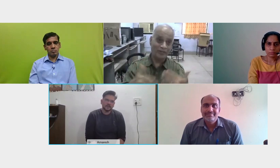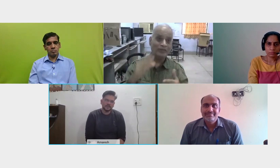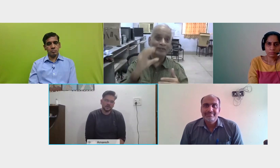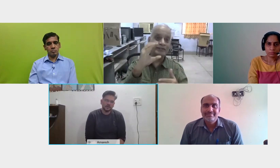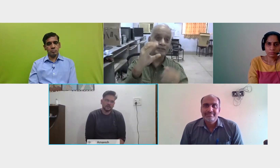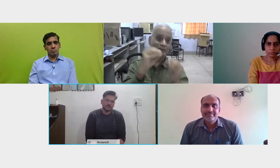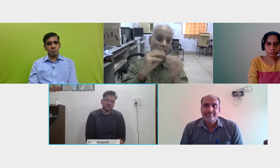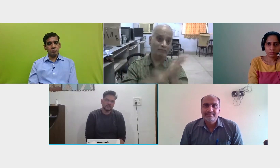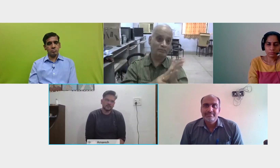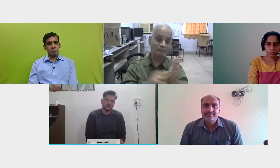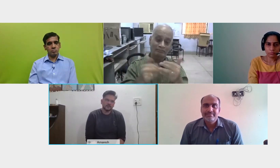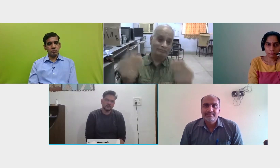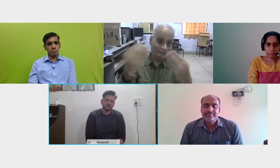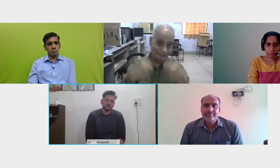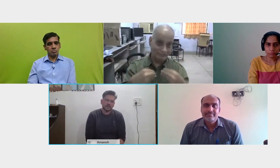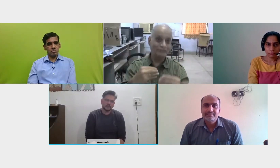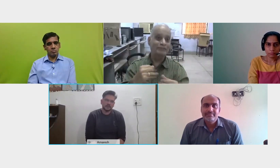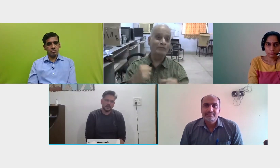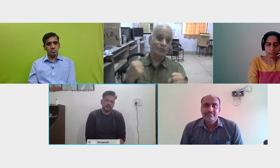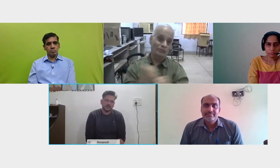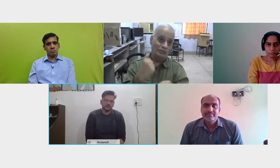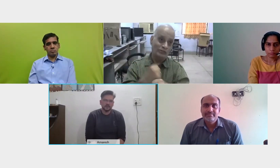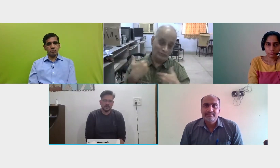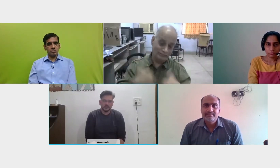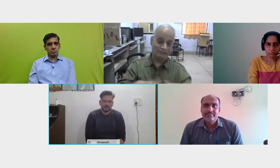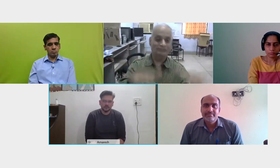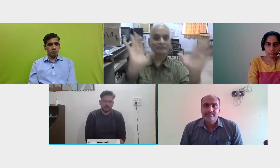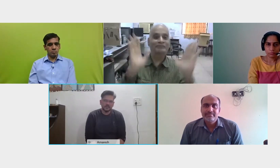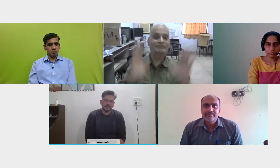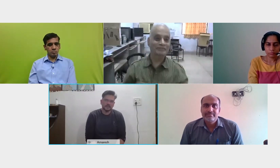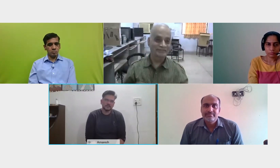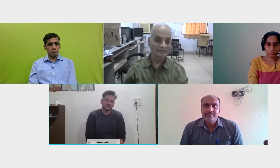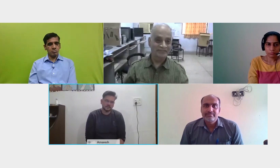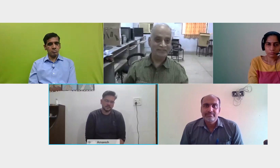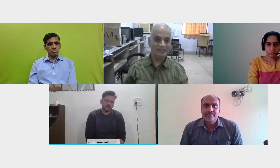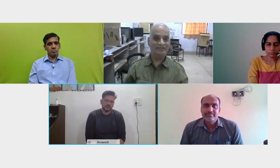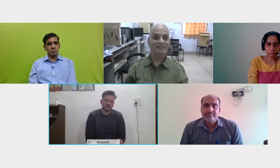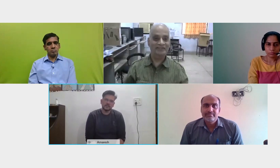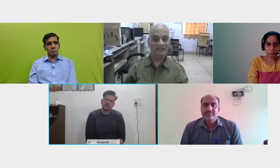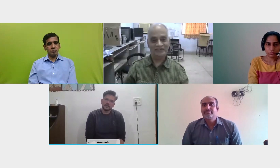institute of hearing handicapped and continued working as an isl instructor it was a very